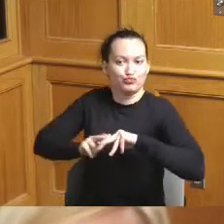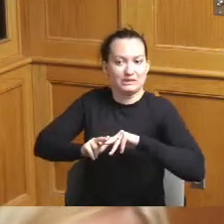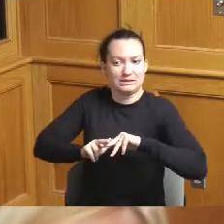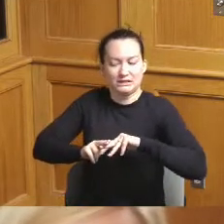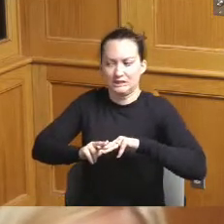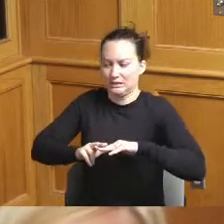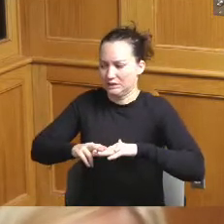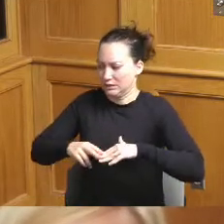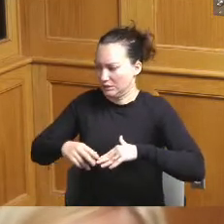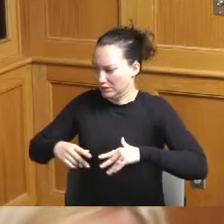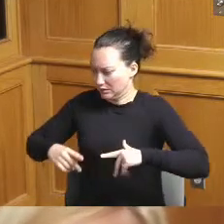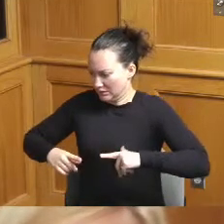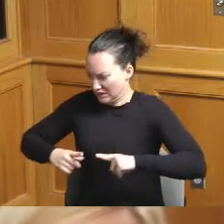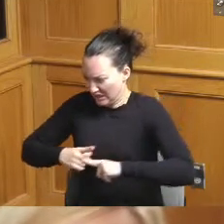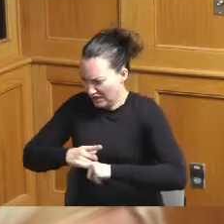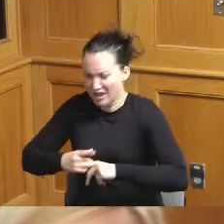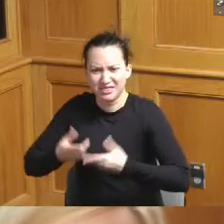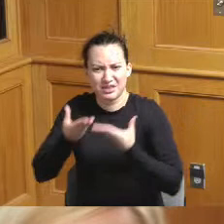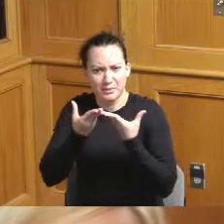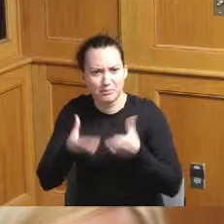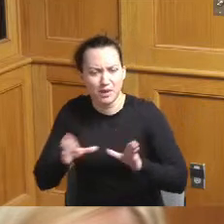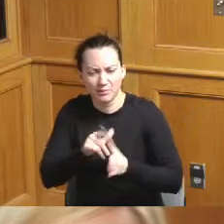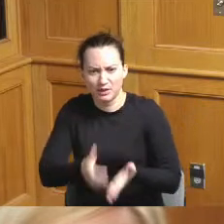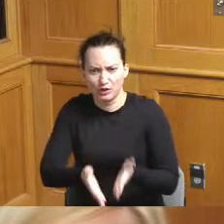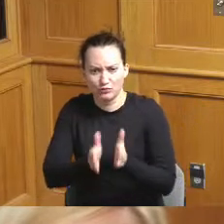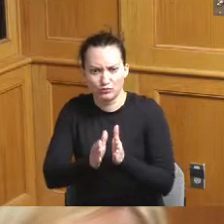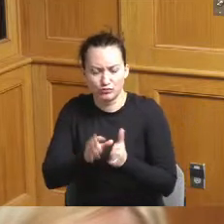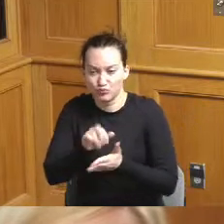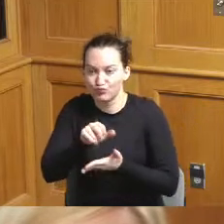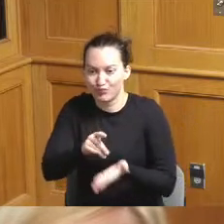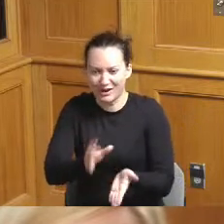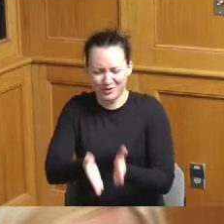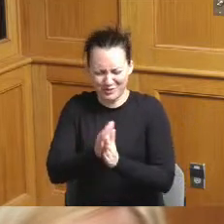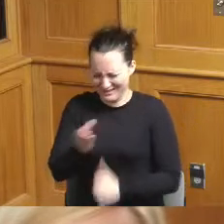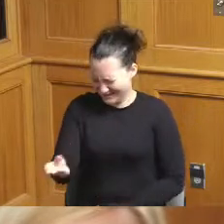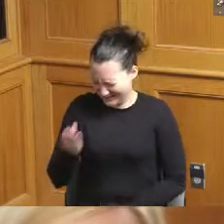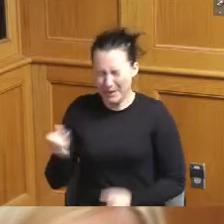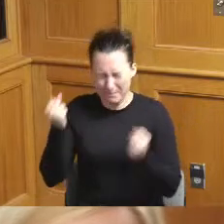and nonsensical public records requests that get sent to Board of Elections this is happening